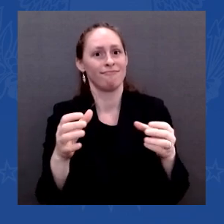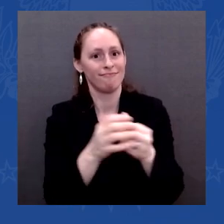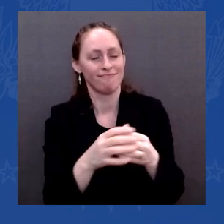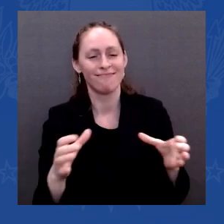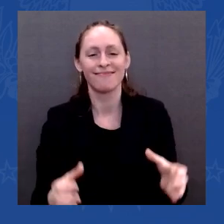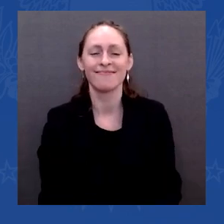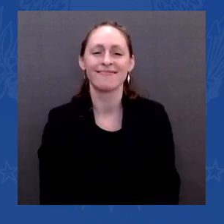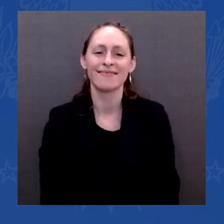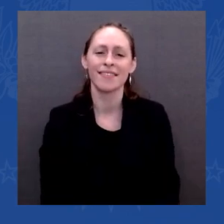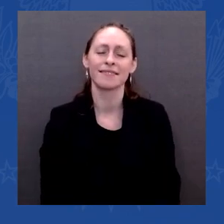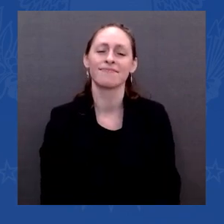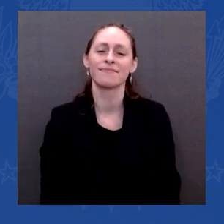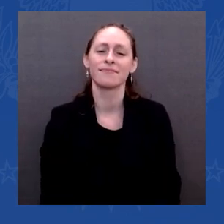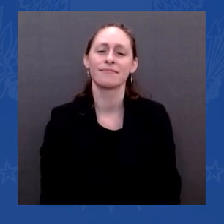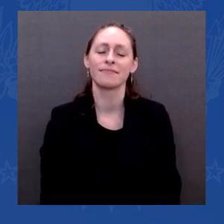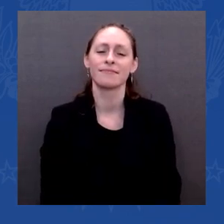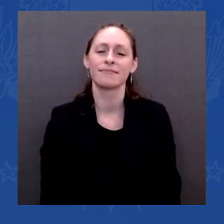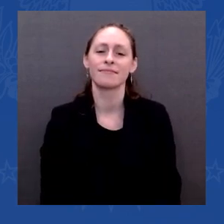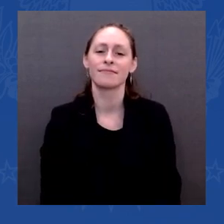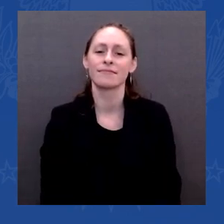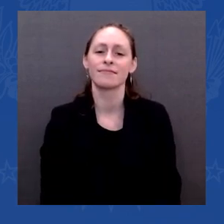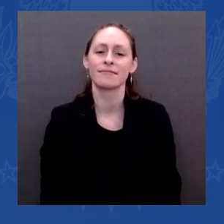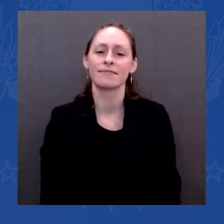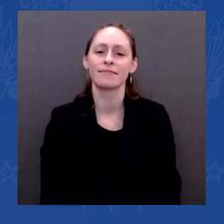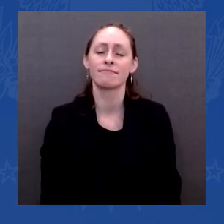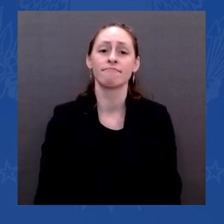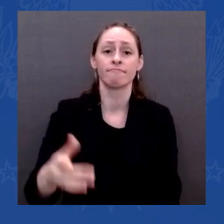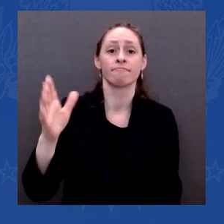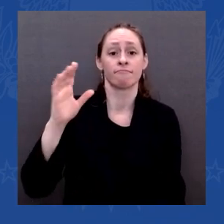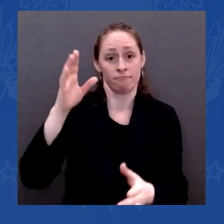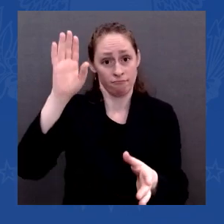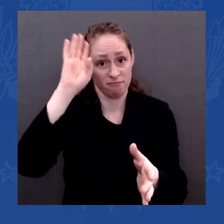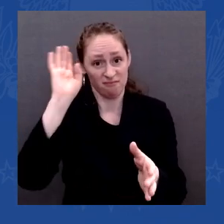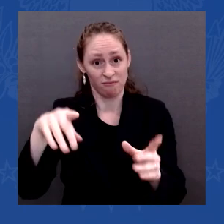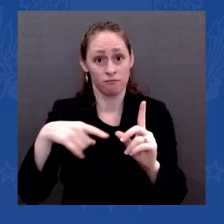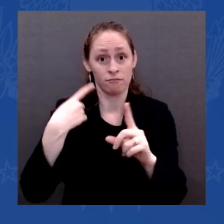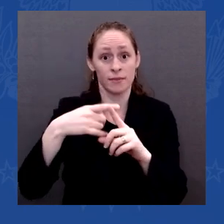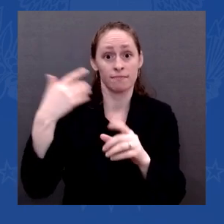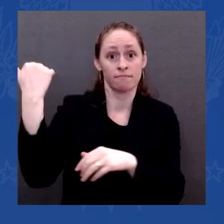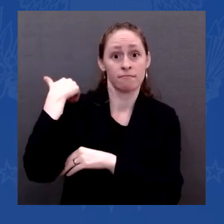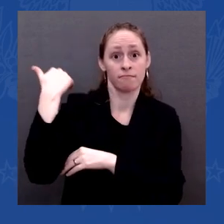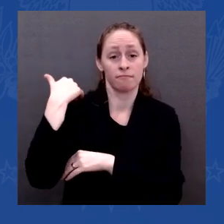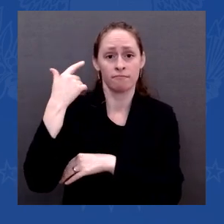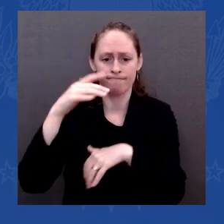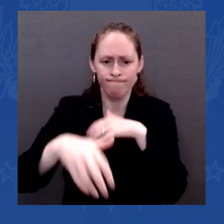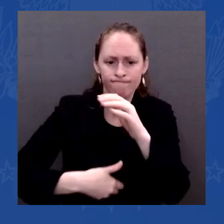to plug those wells. It matters. It matters. A new initiative to bolster our energy grid